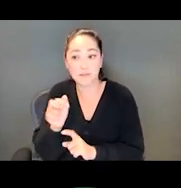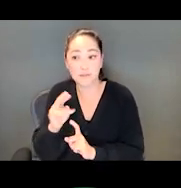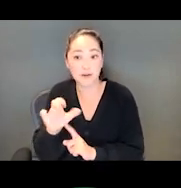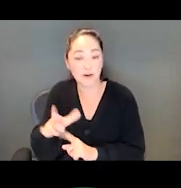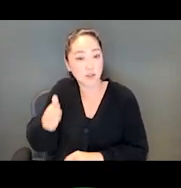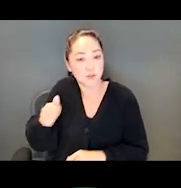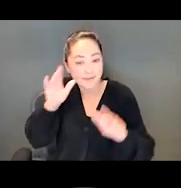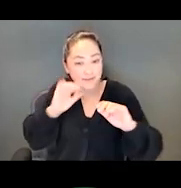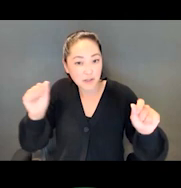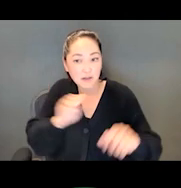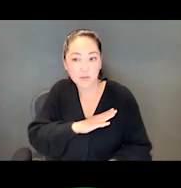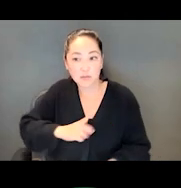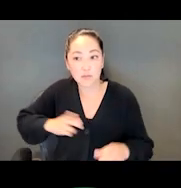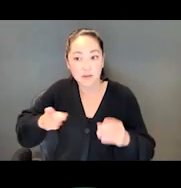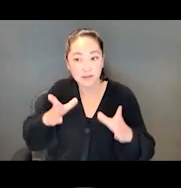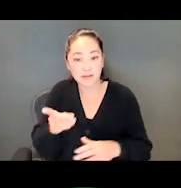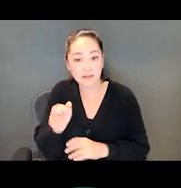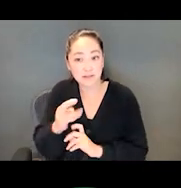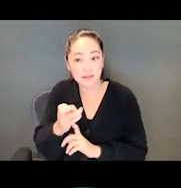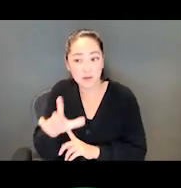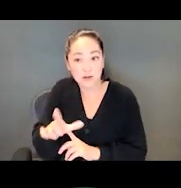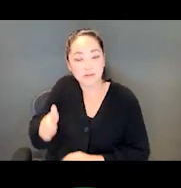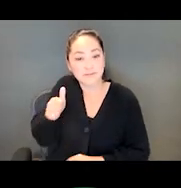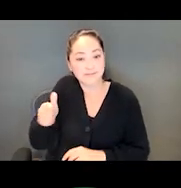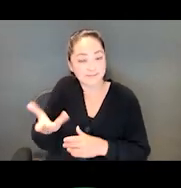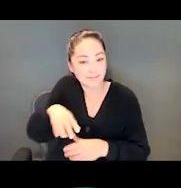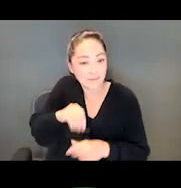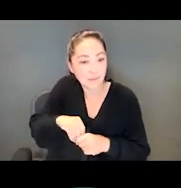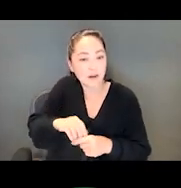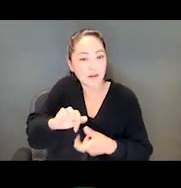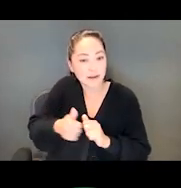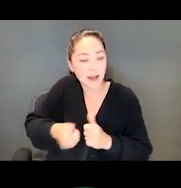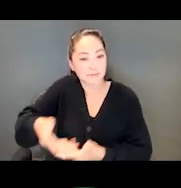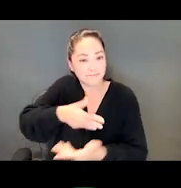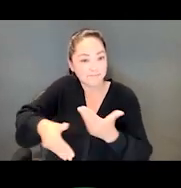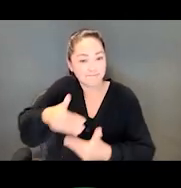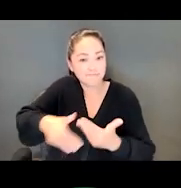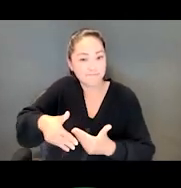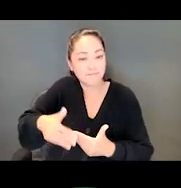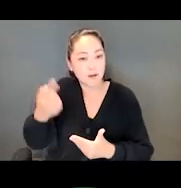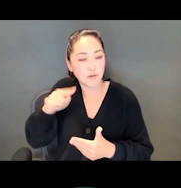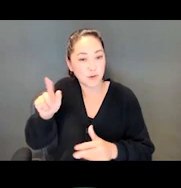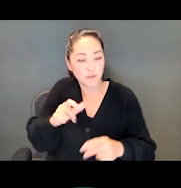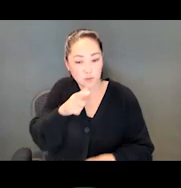the board of directors of Keroul. And has been involved in social integration activities for people with disabilities for